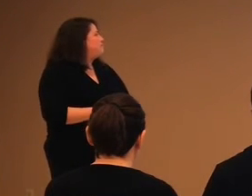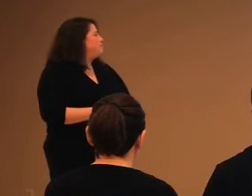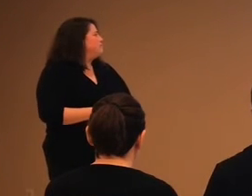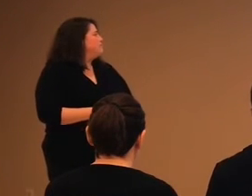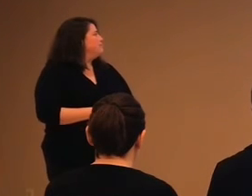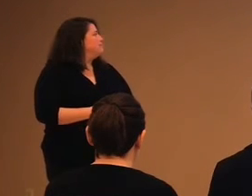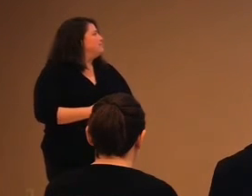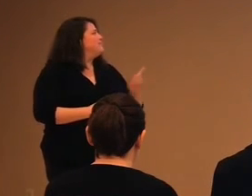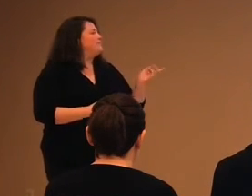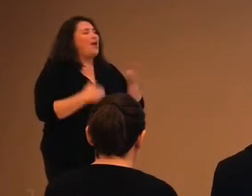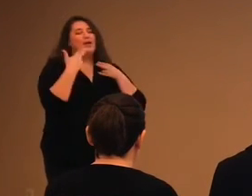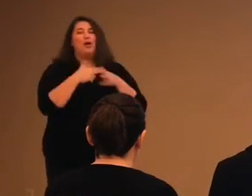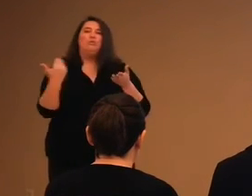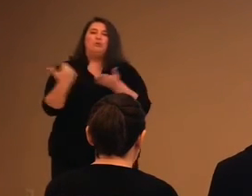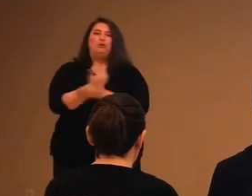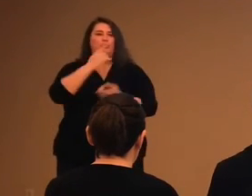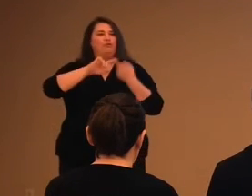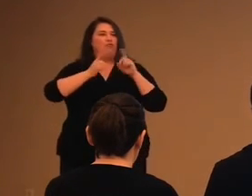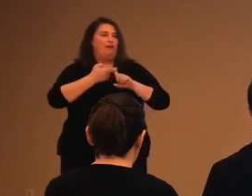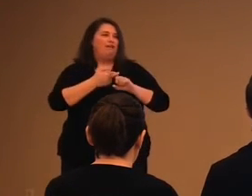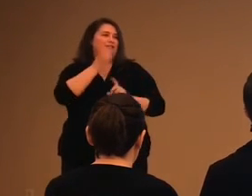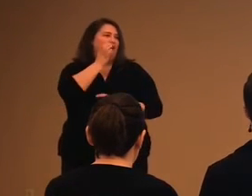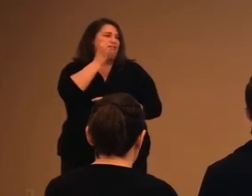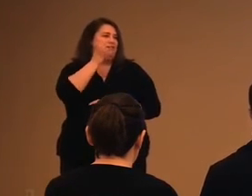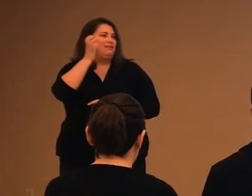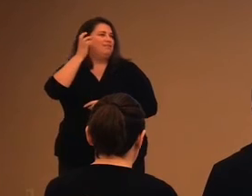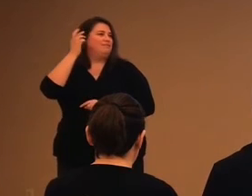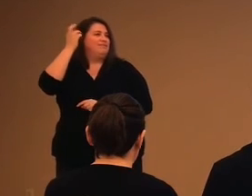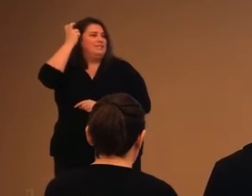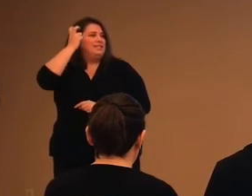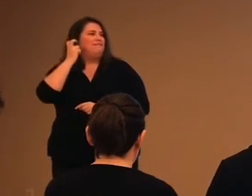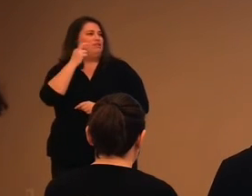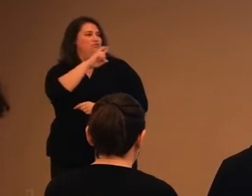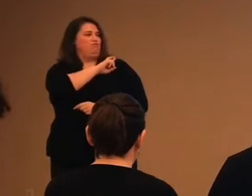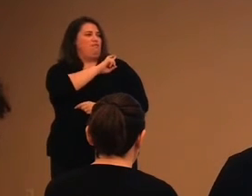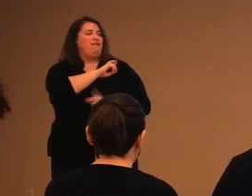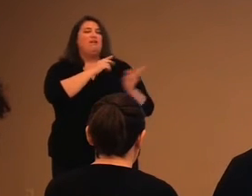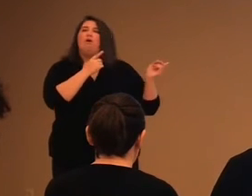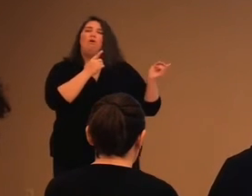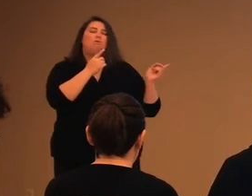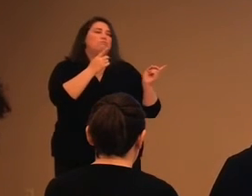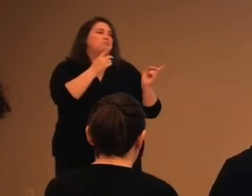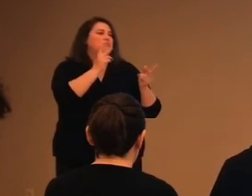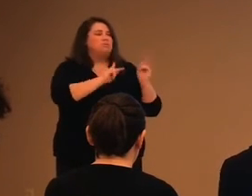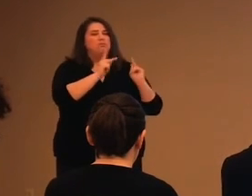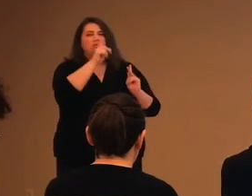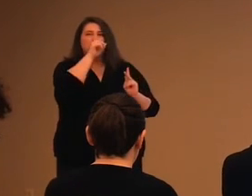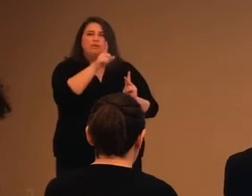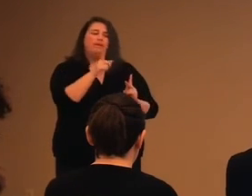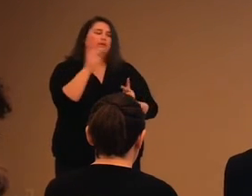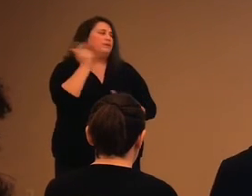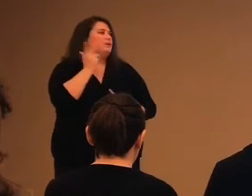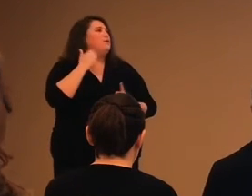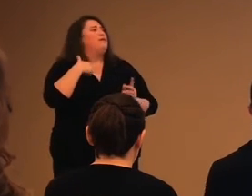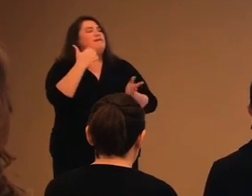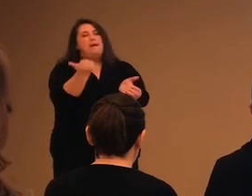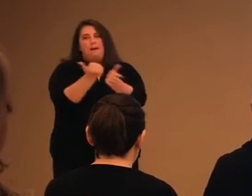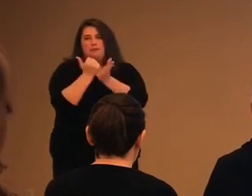Call this new friends Colleen and Devon and Rhonda these folks were just so instrumental in helping us Understand where we needed to go and what we needed to do